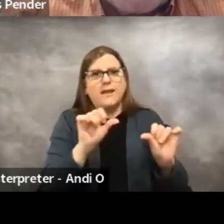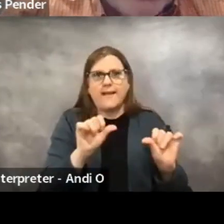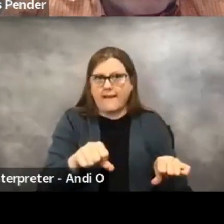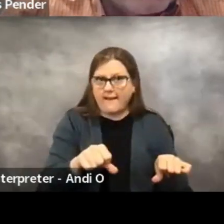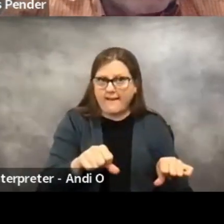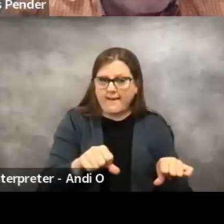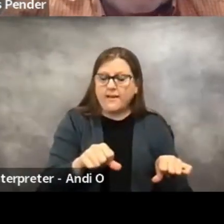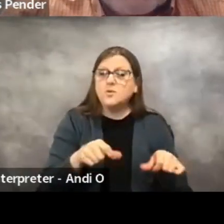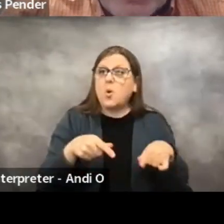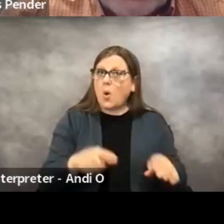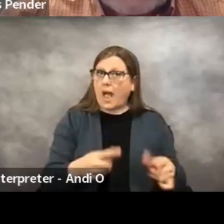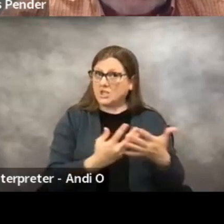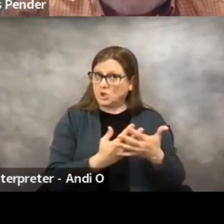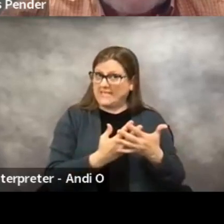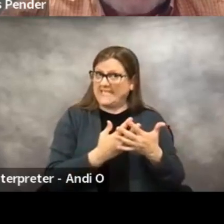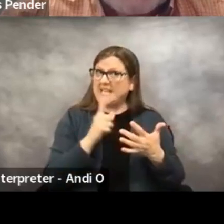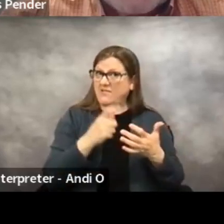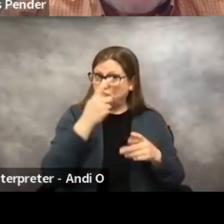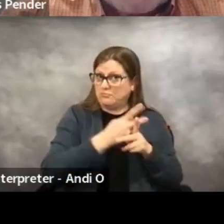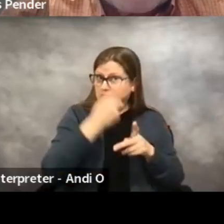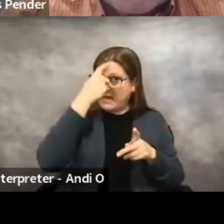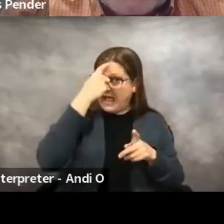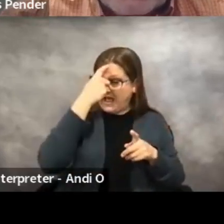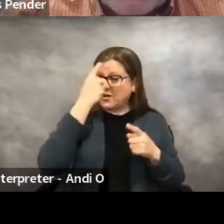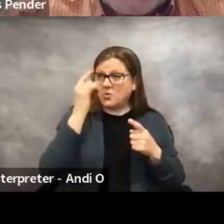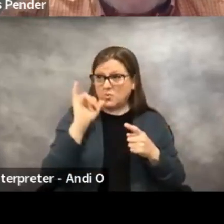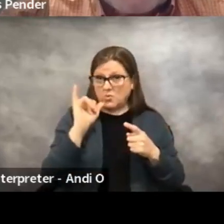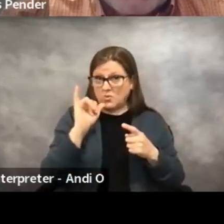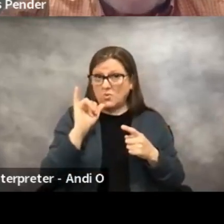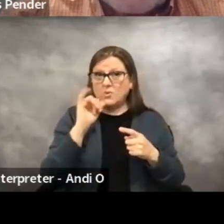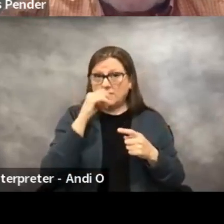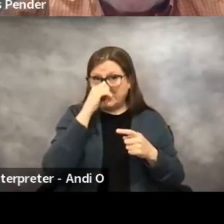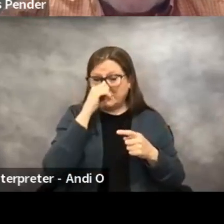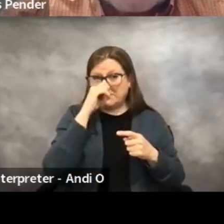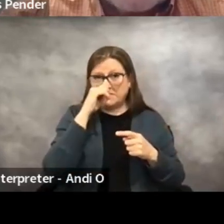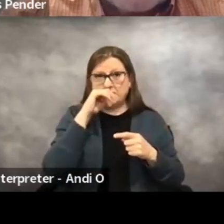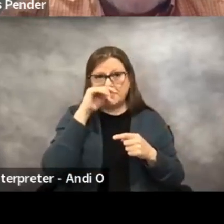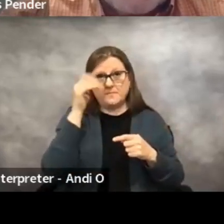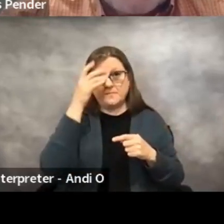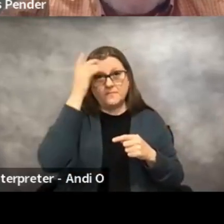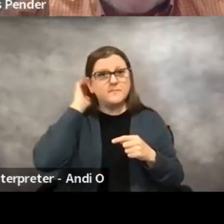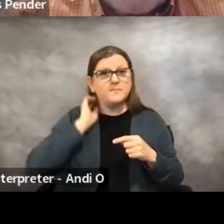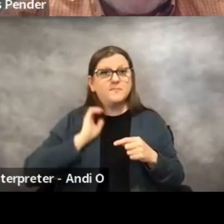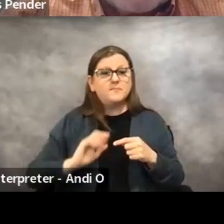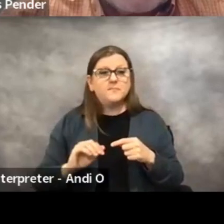do that, you know, consider that a factor and obviously, having a